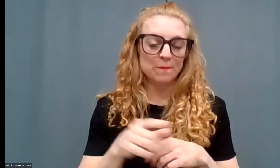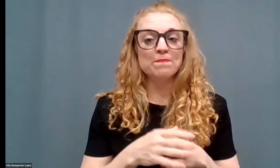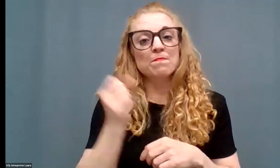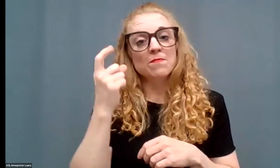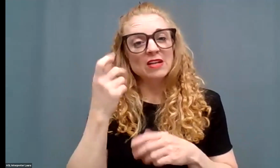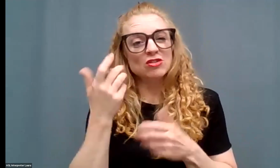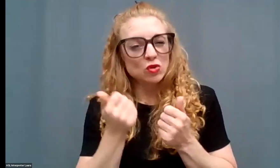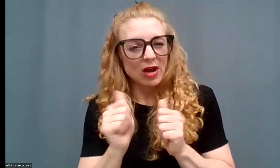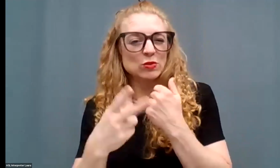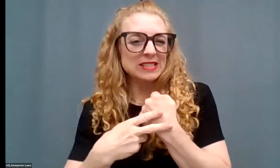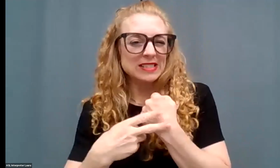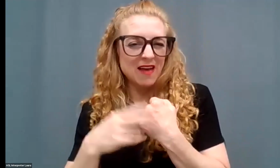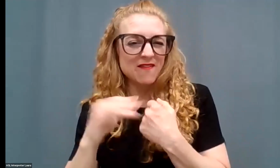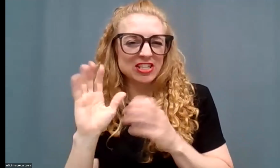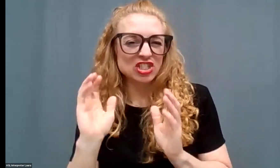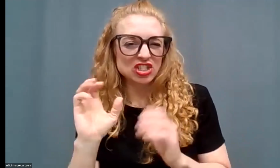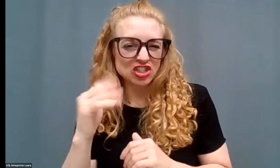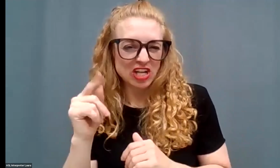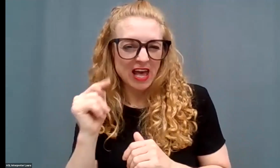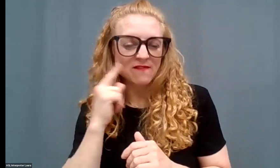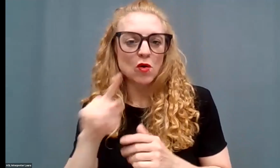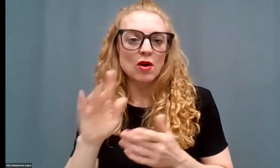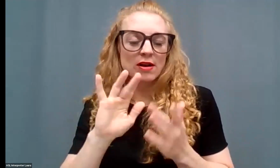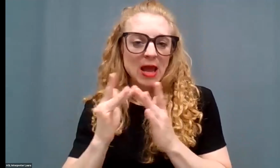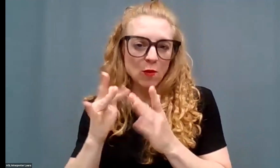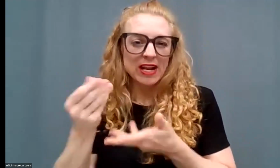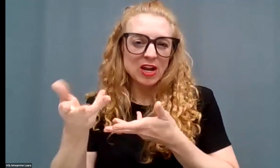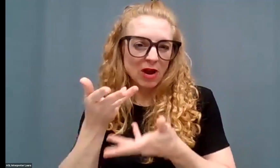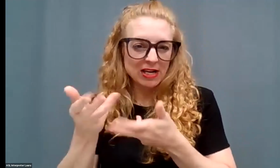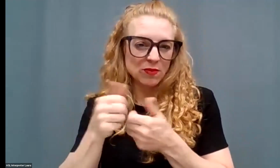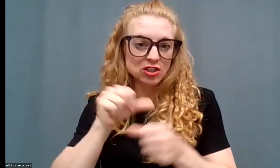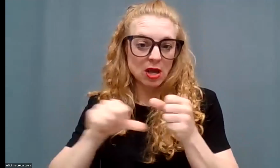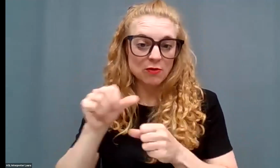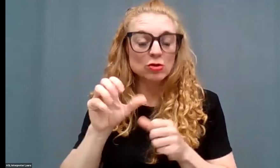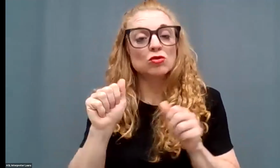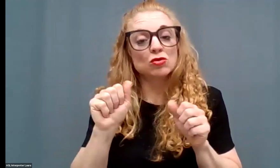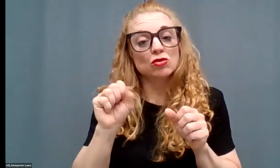chat for networking and interacting with one another so have fun connecting but questions